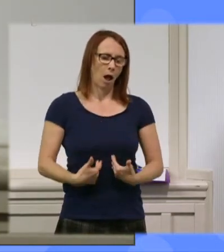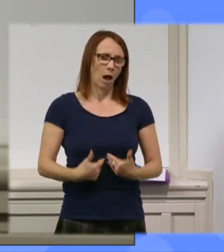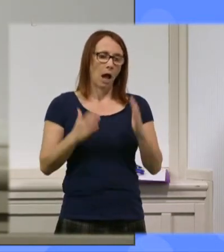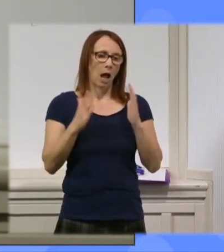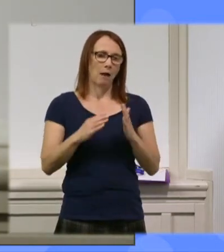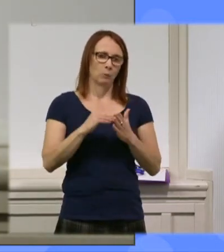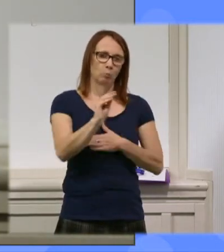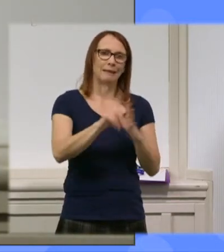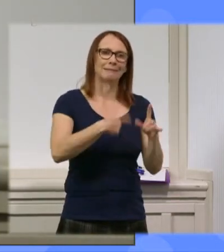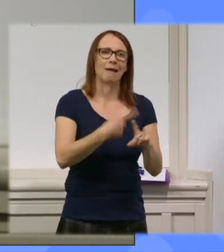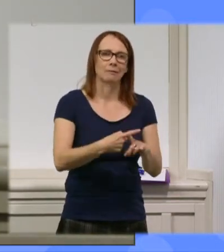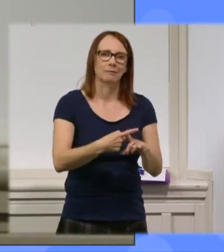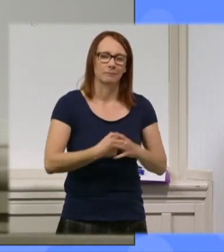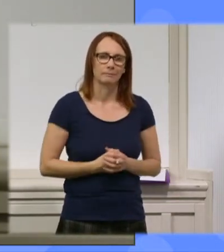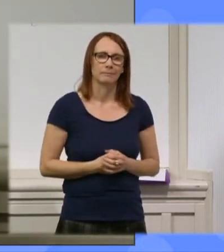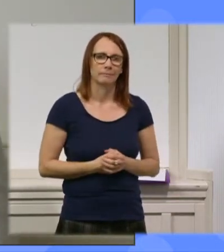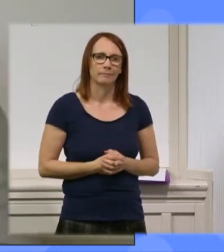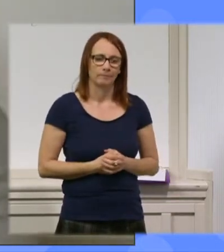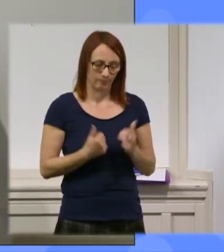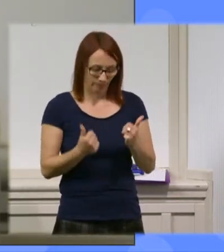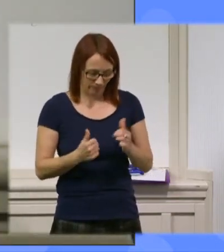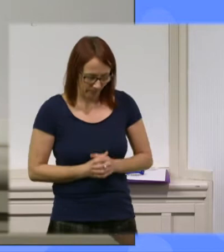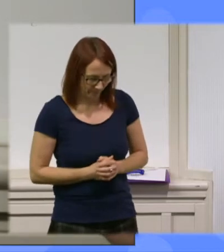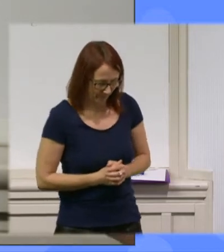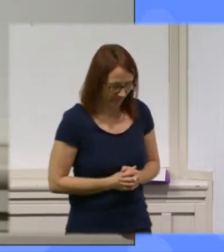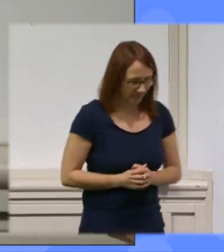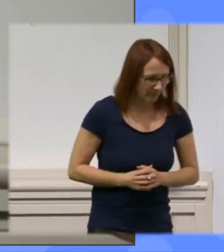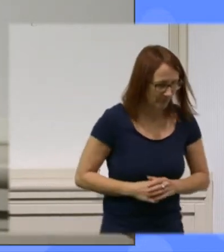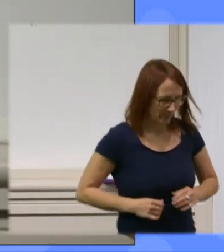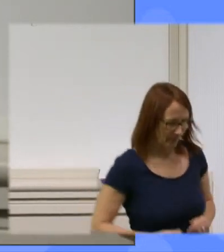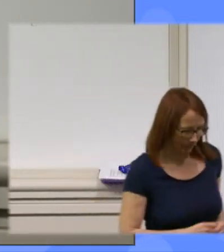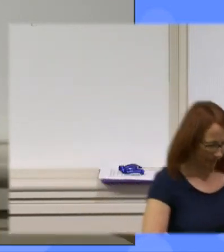build our country and not just stealing it from us thank you very much indeed